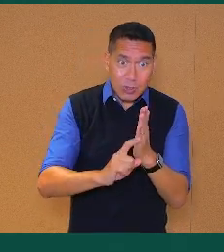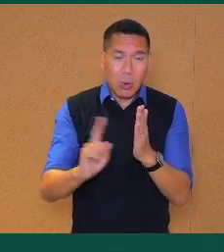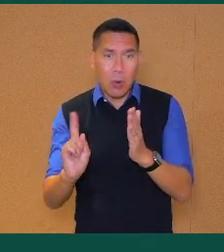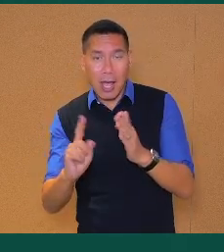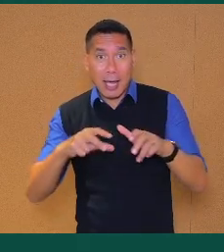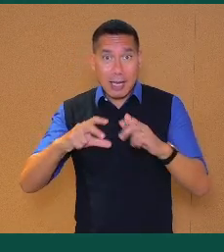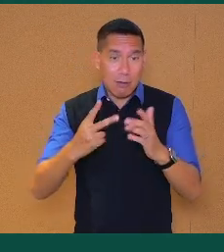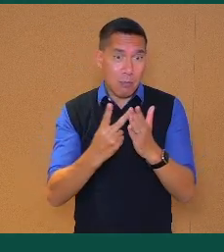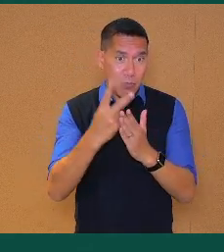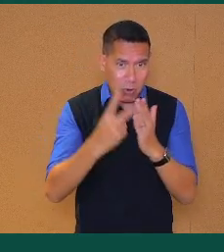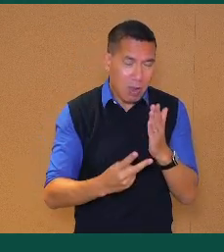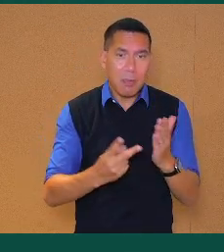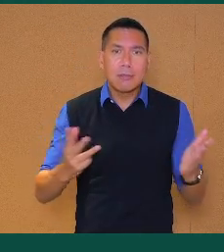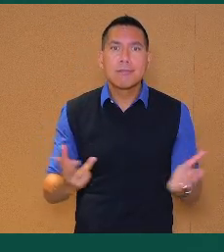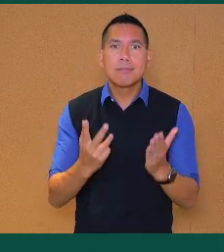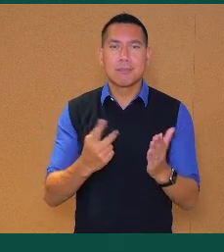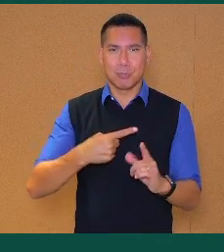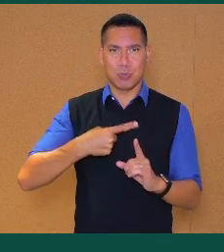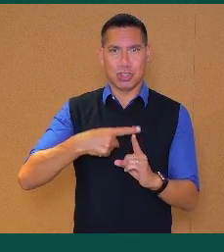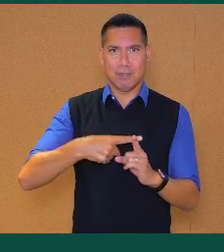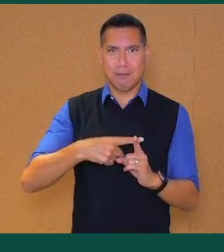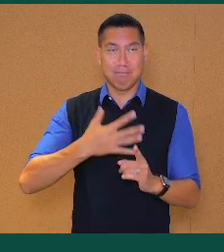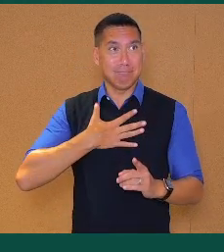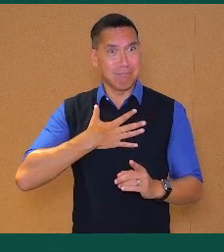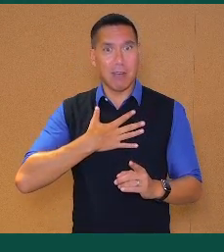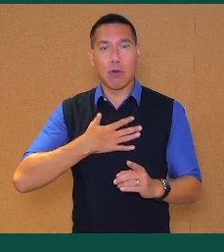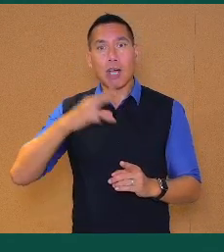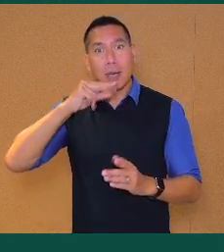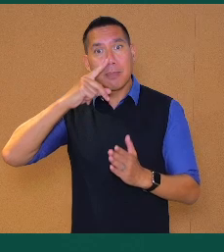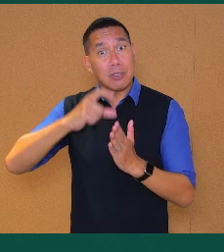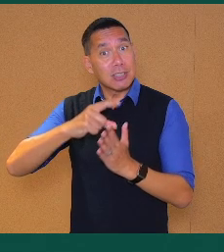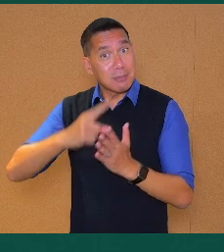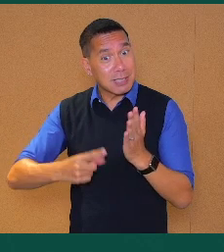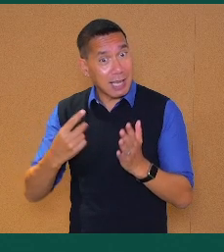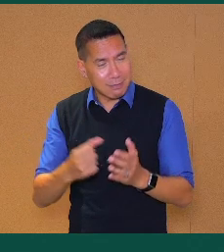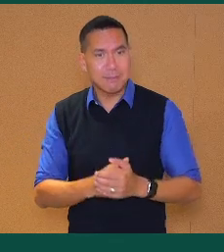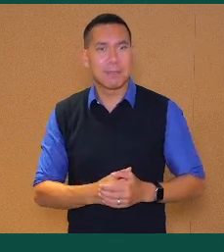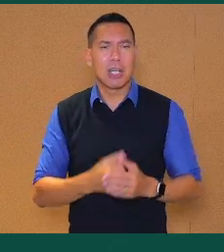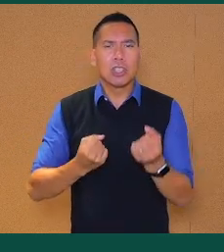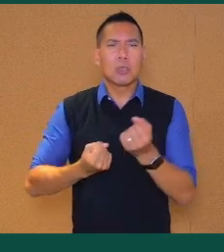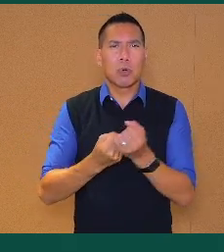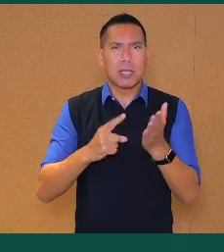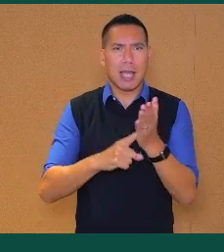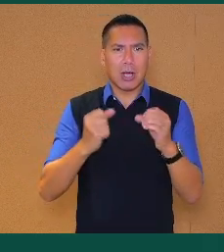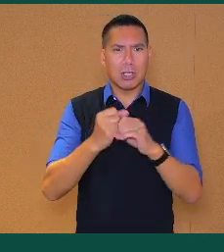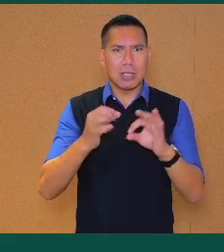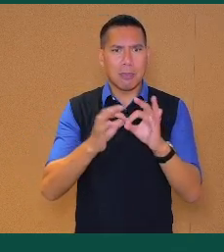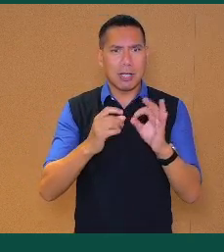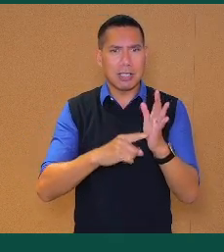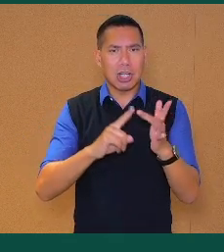Supporting LGBTIQ+ inclusion in community sport.